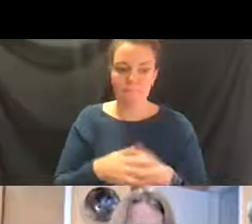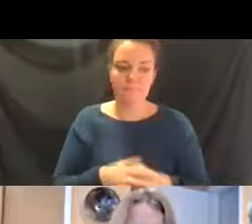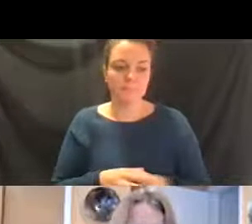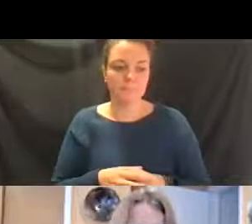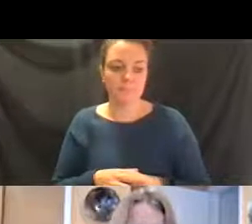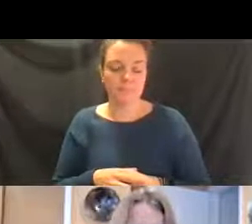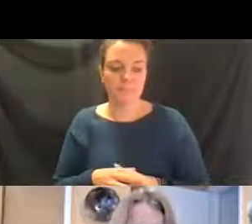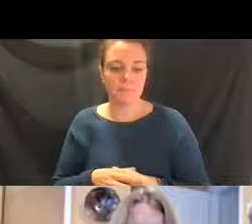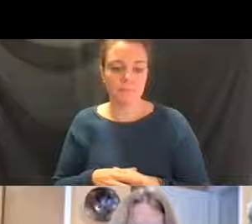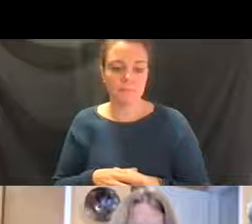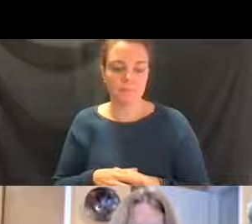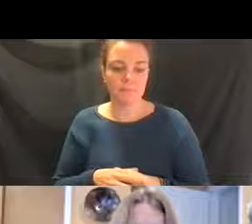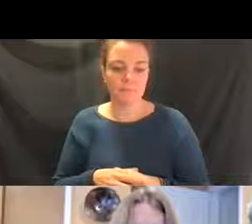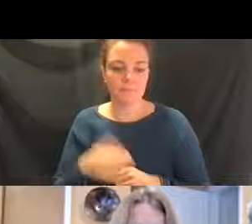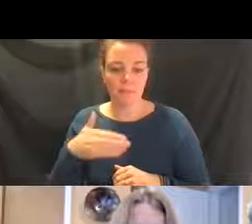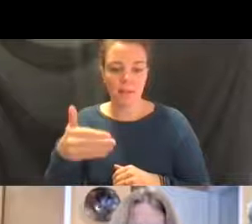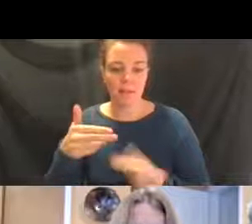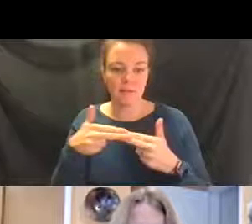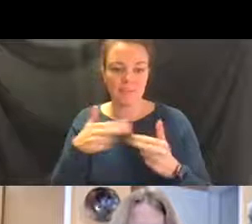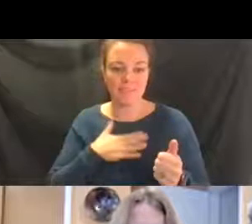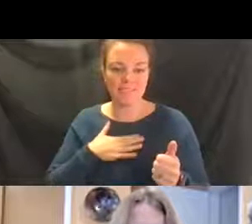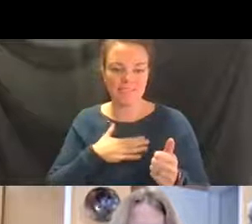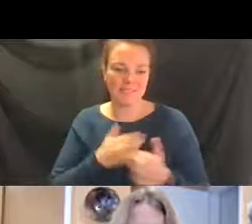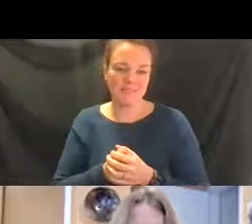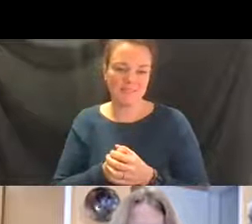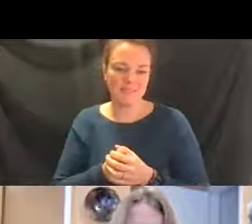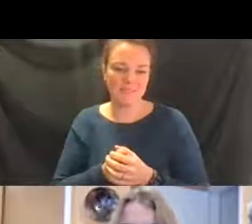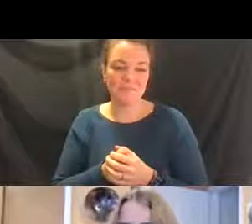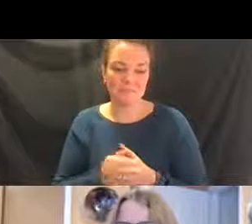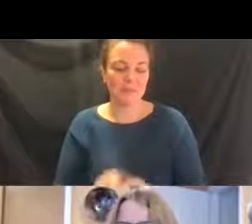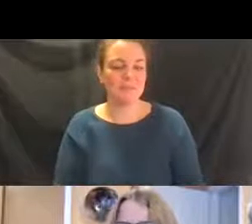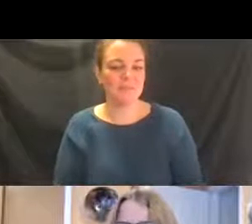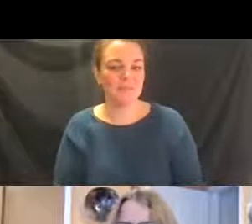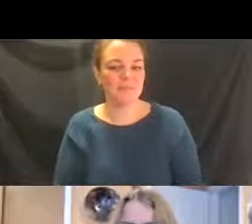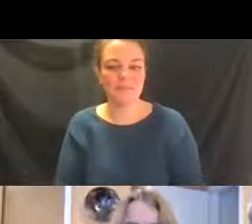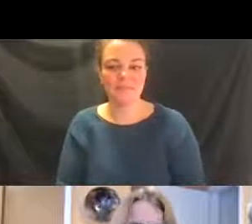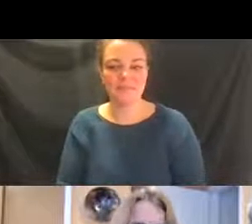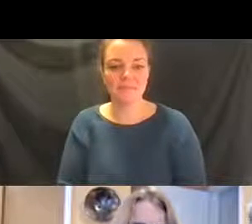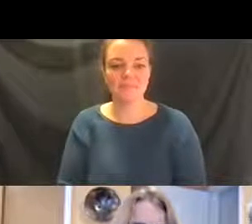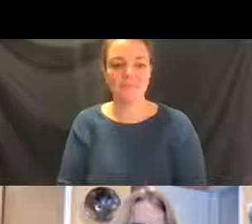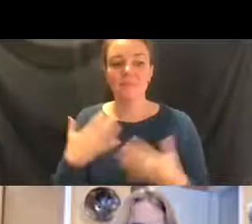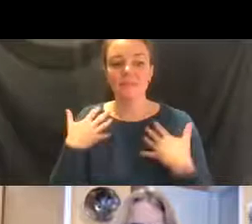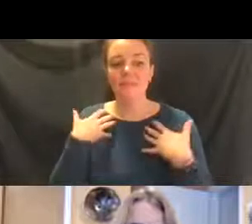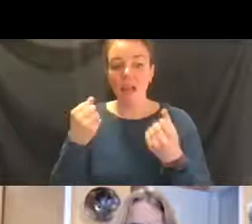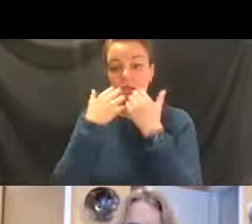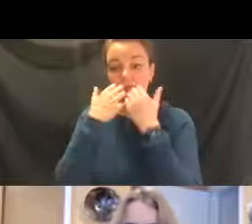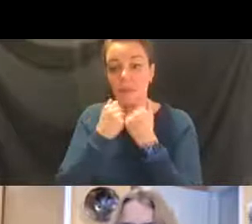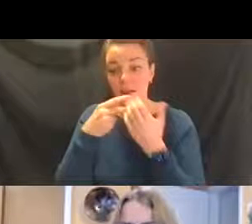as I've mentioned-next slide please Holly thanks. The Health Matters program is a community program